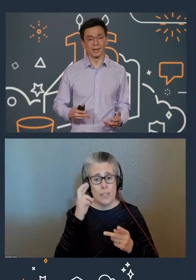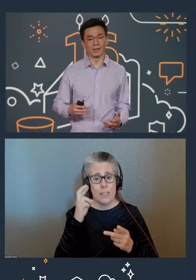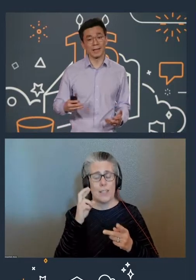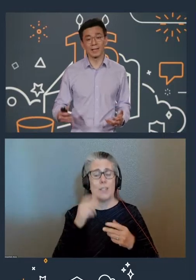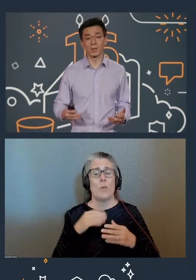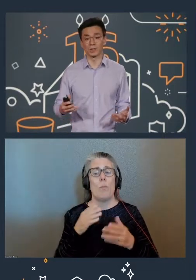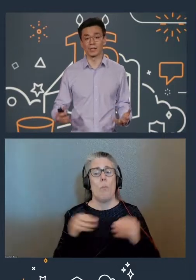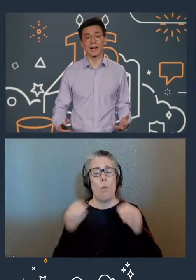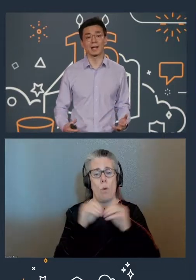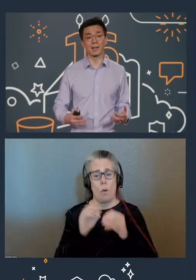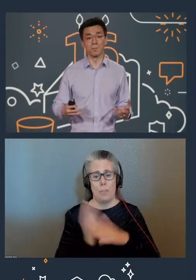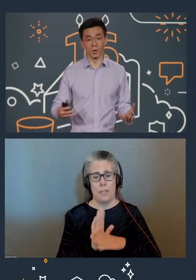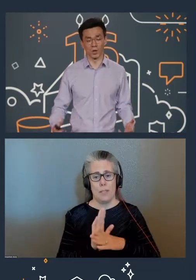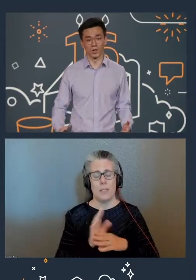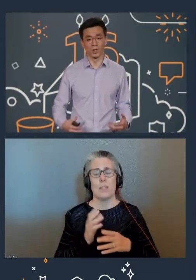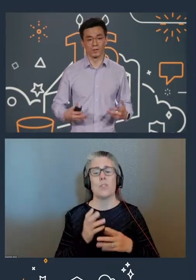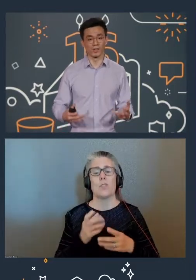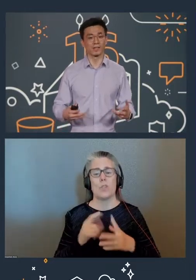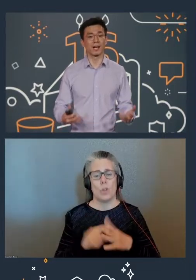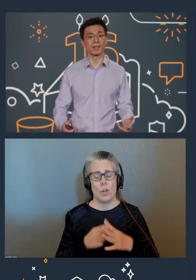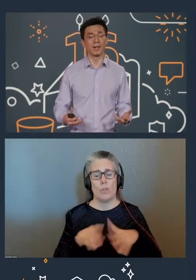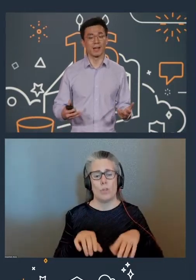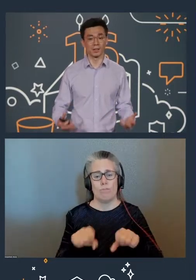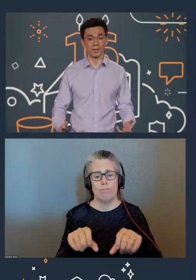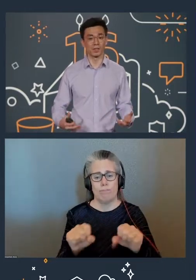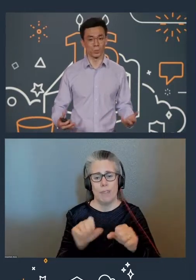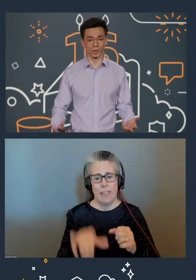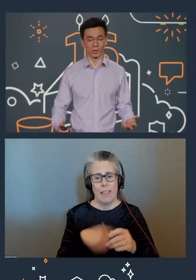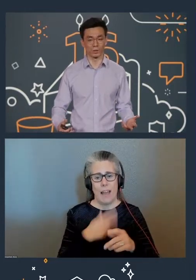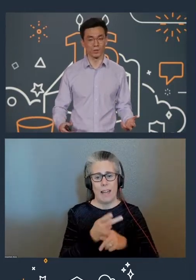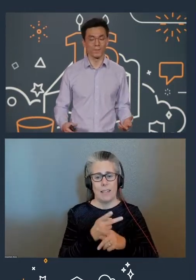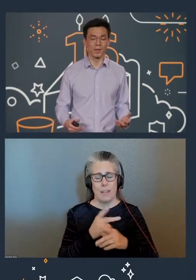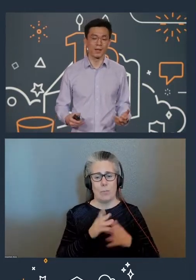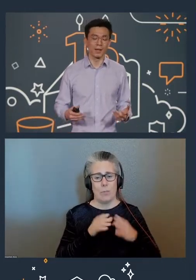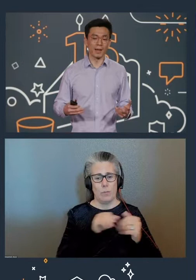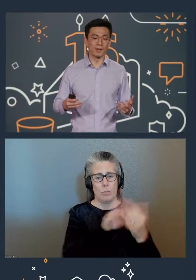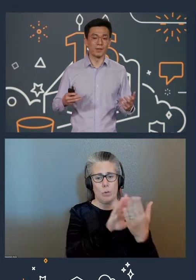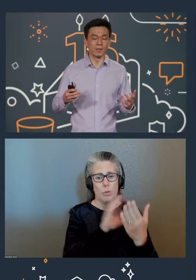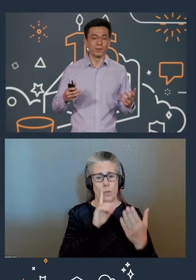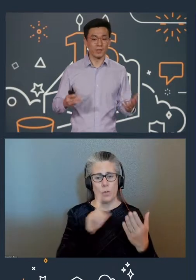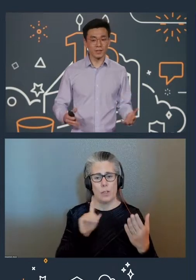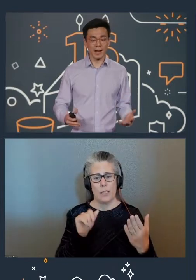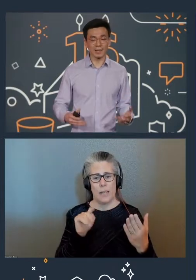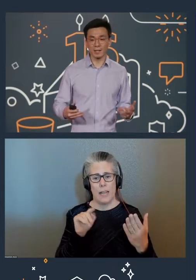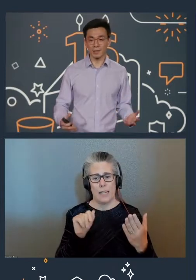a technical stack emerge for this kinda analytics workloads. And for this stack, typically,